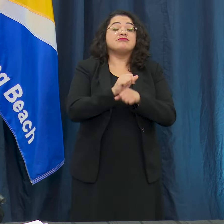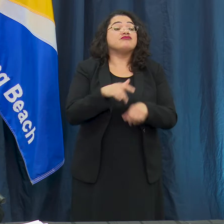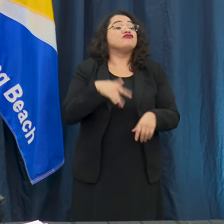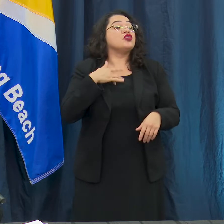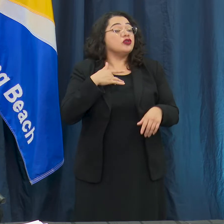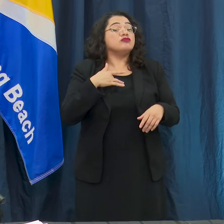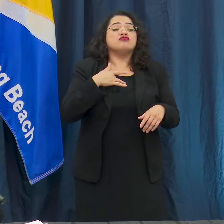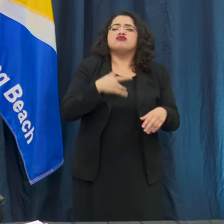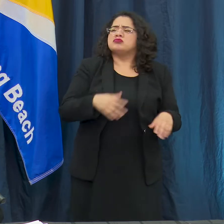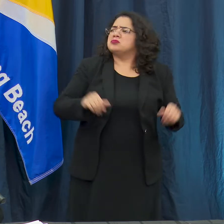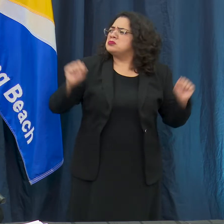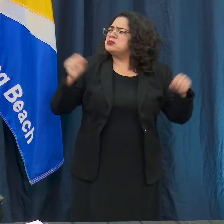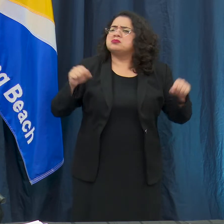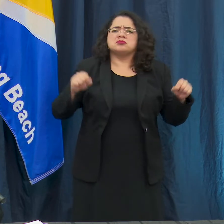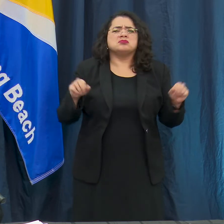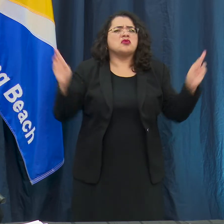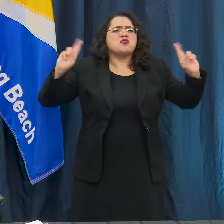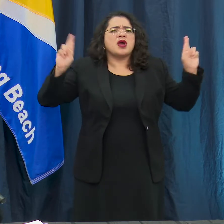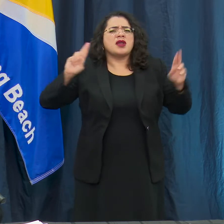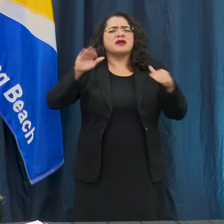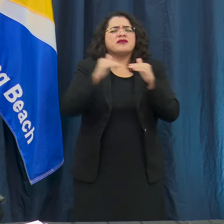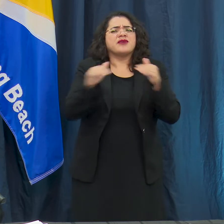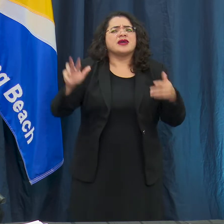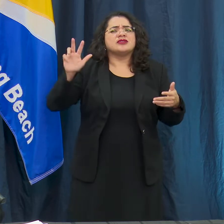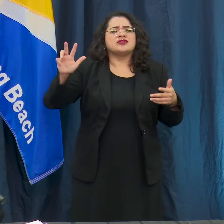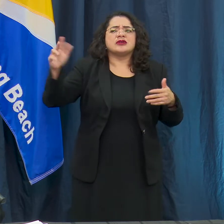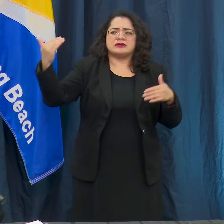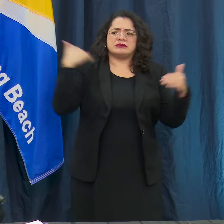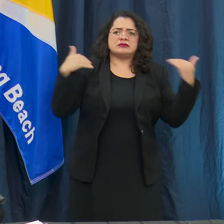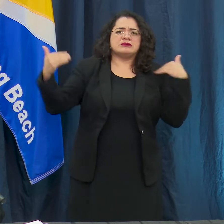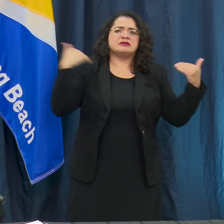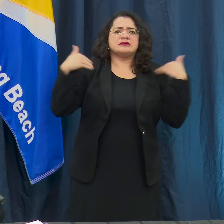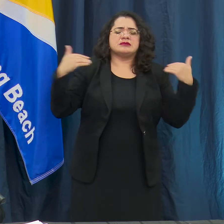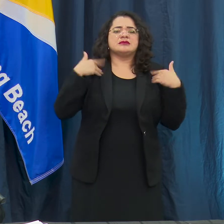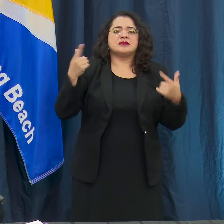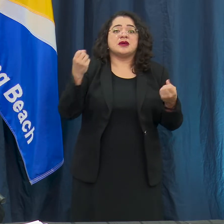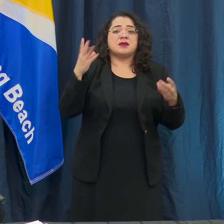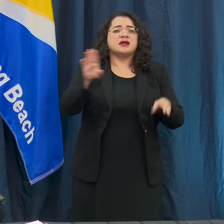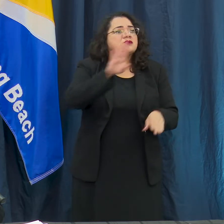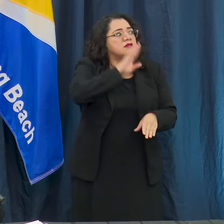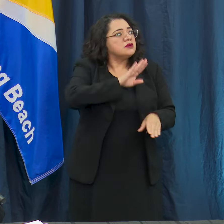questions and I understand and frustration and anger about businesses